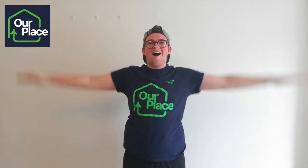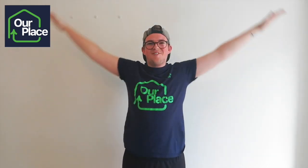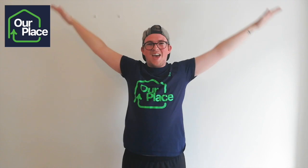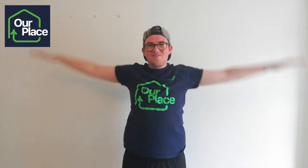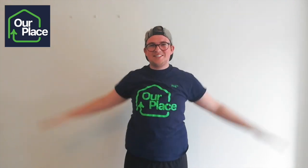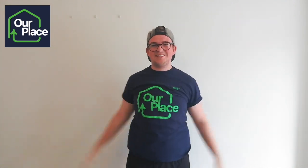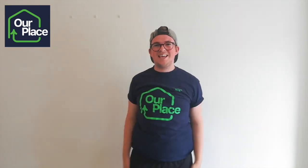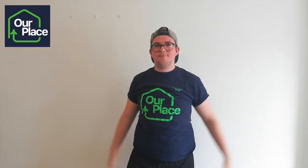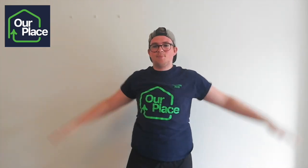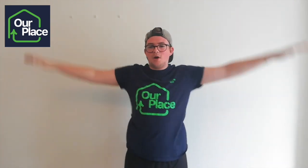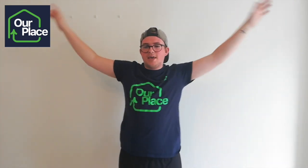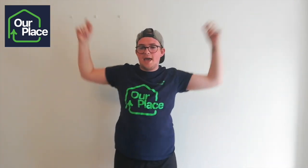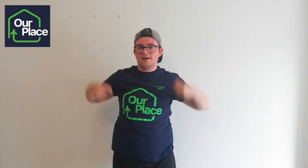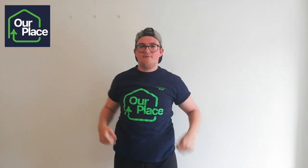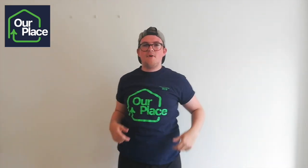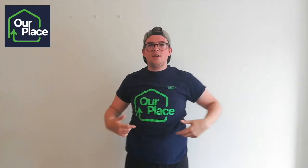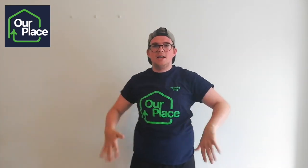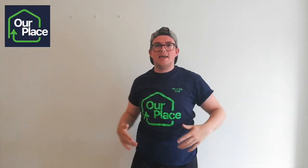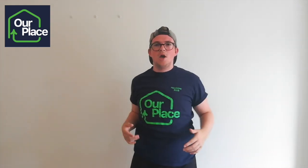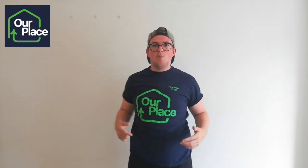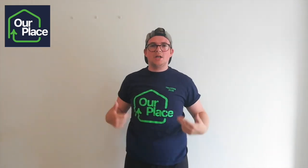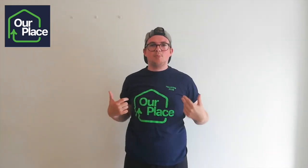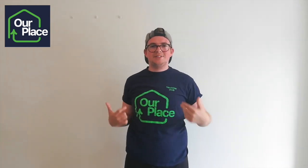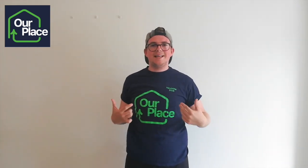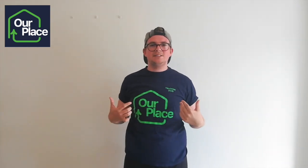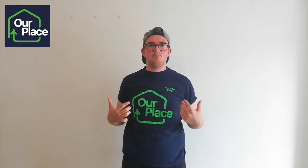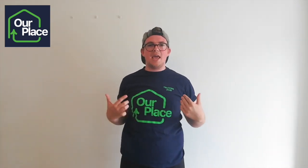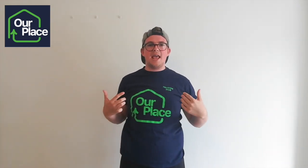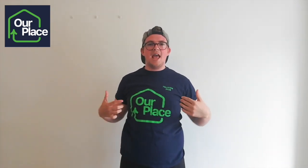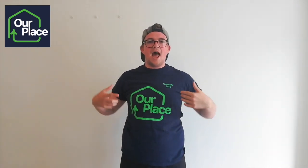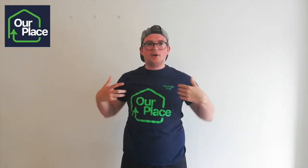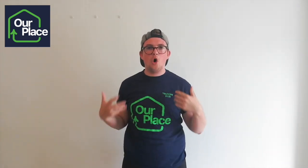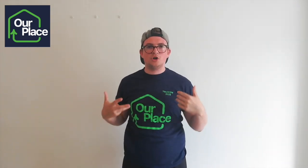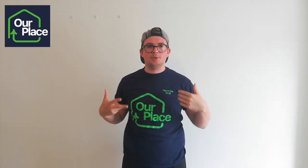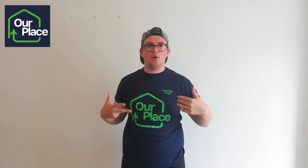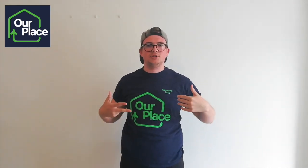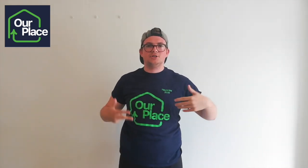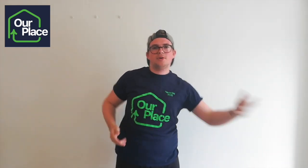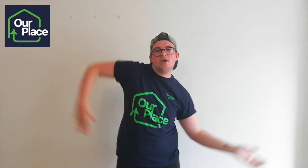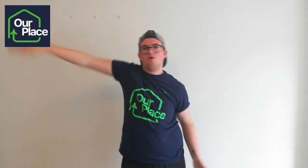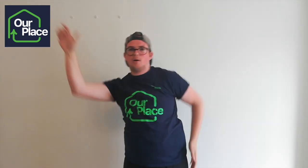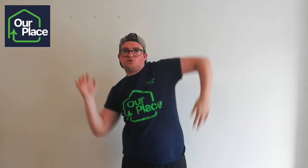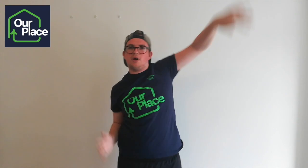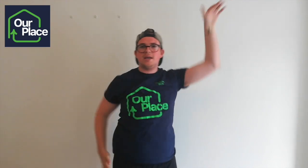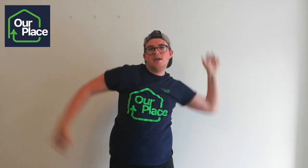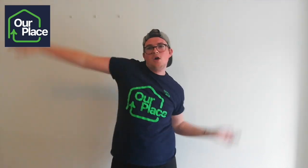ever seen okay and finally we're going to pretend to be an octopus get your arms ready all over